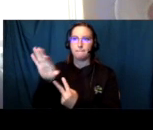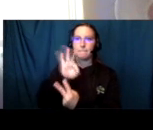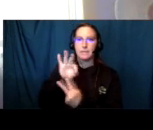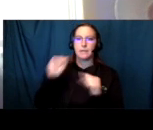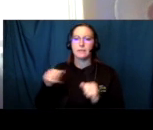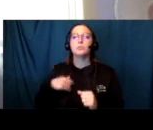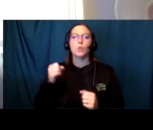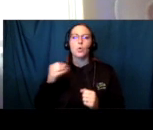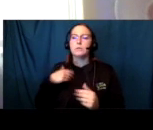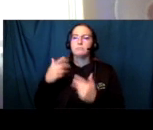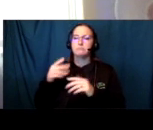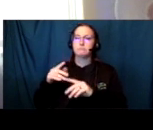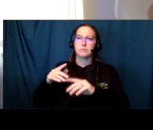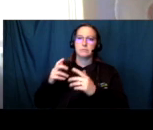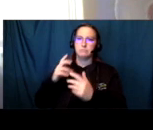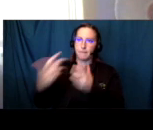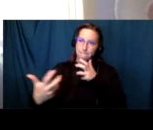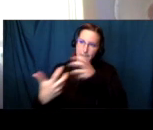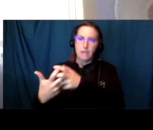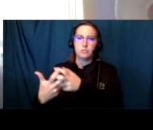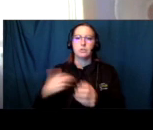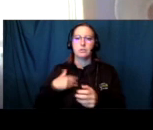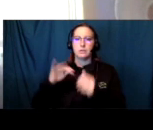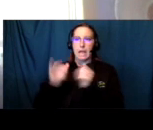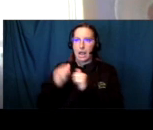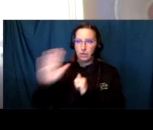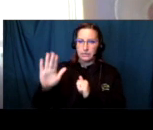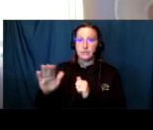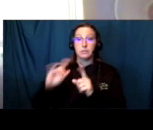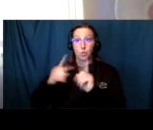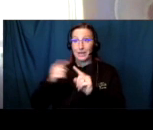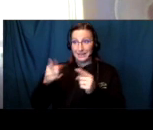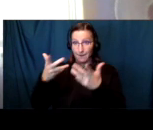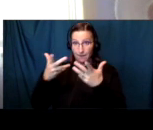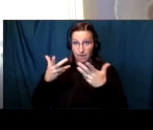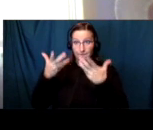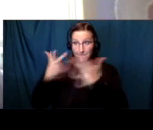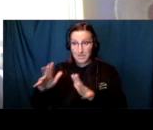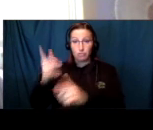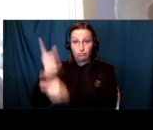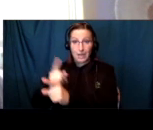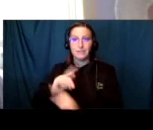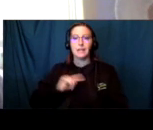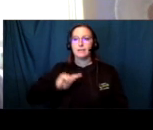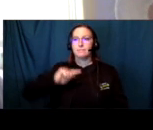complex and see how he does. And then he gets a turn to be the teacher. So he gets to sing the verse and I have to listen. This gives